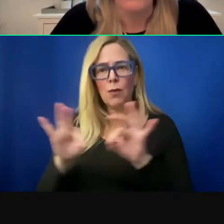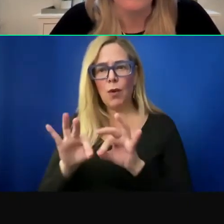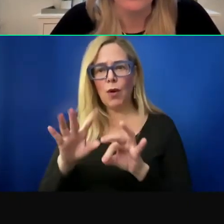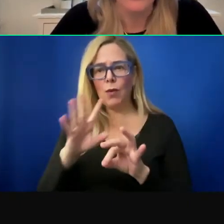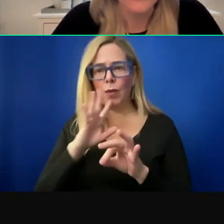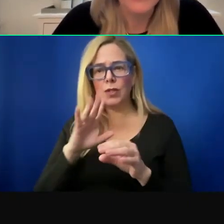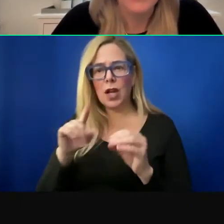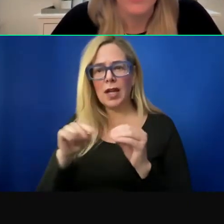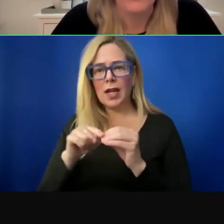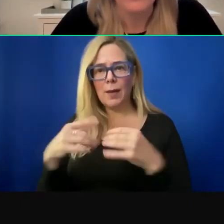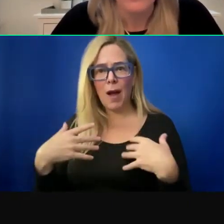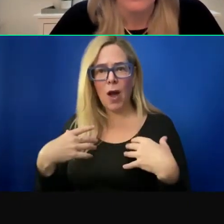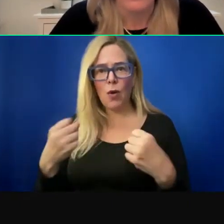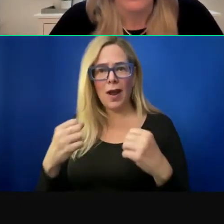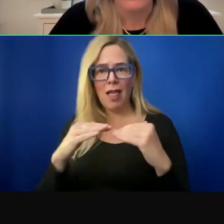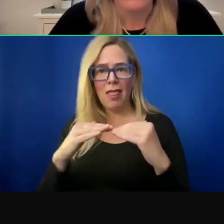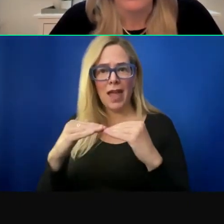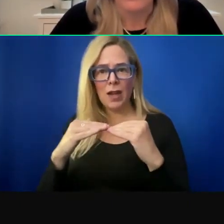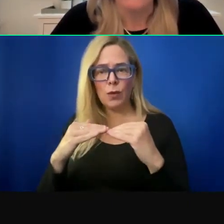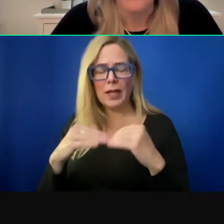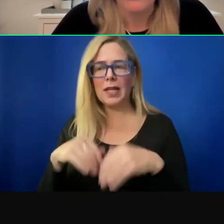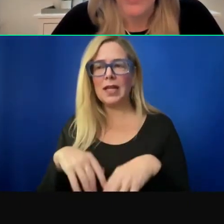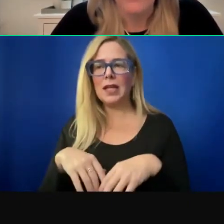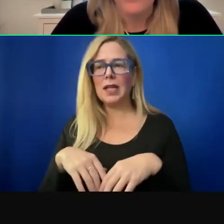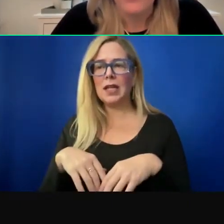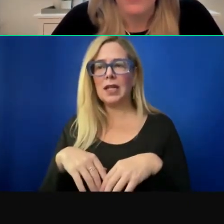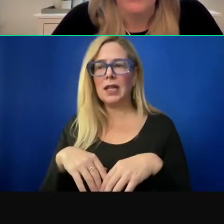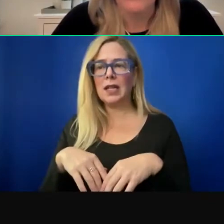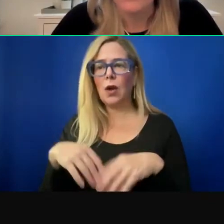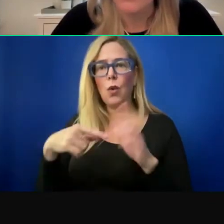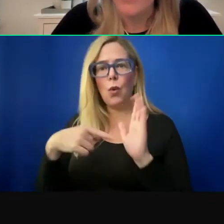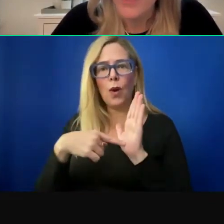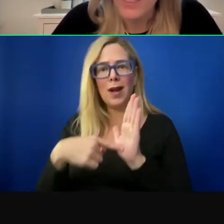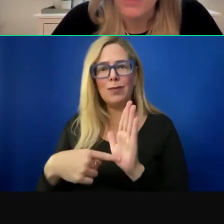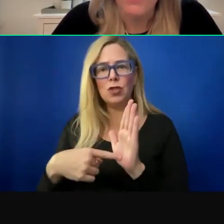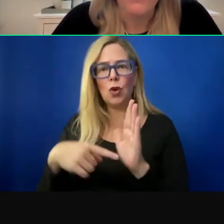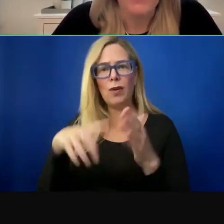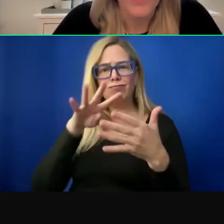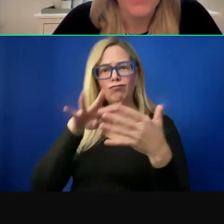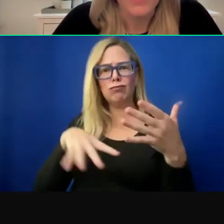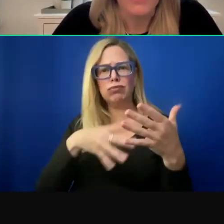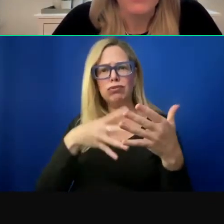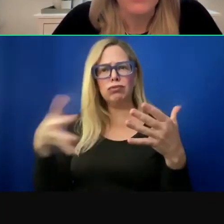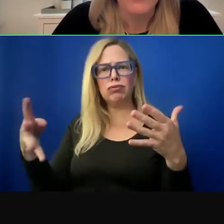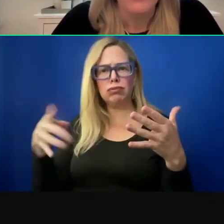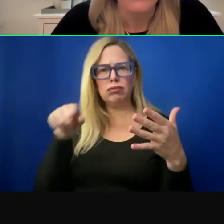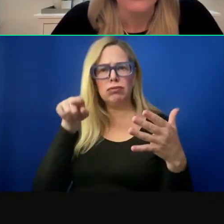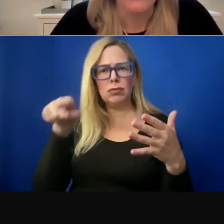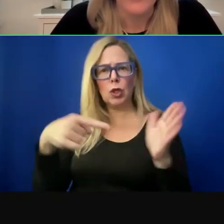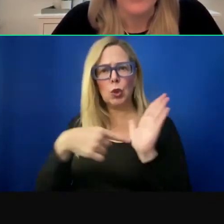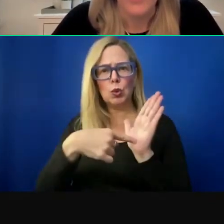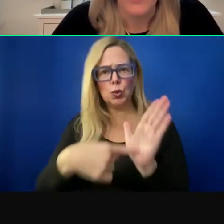What I'm showing on this slide are bar graphs of some of that data from my center showing